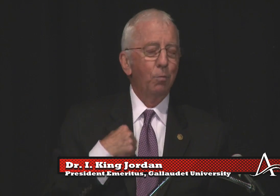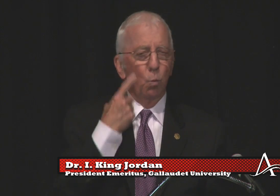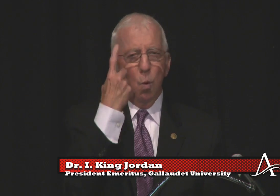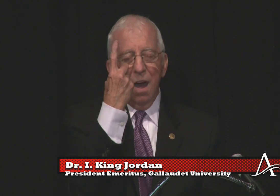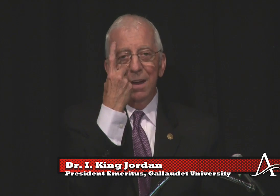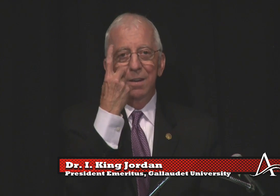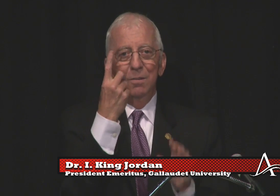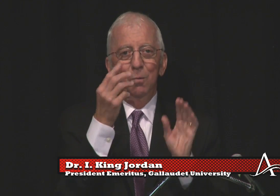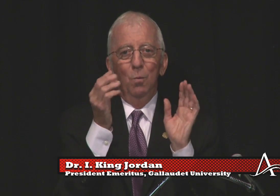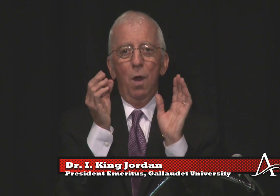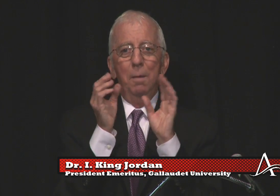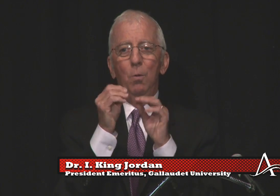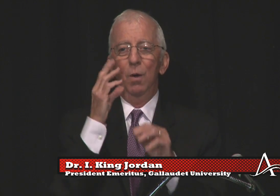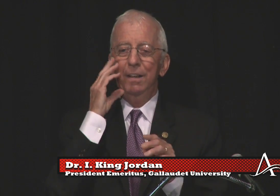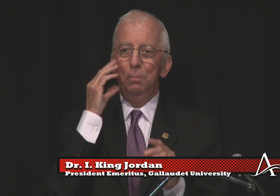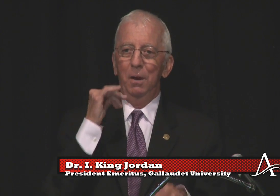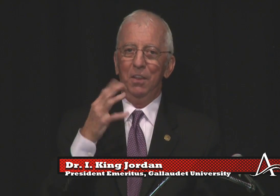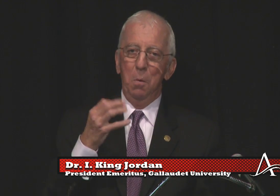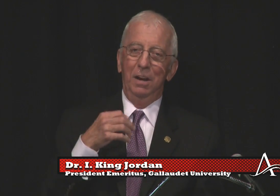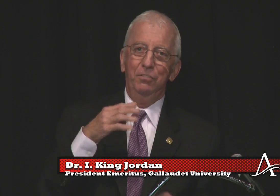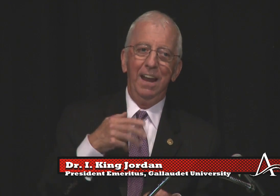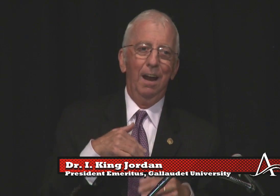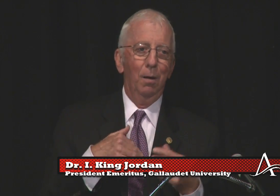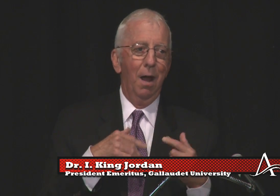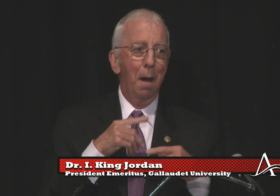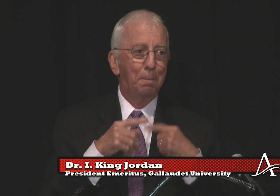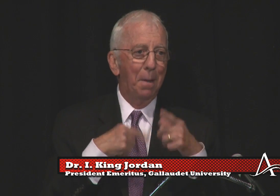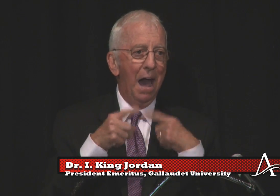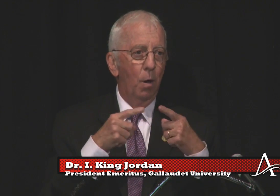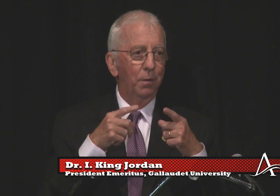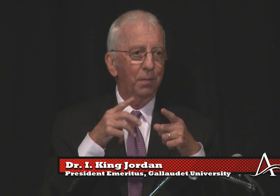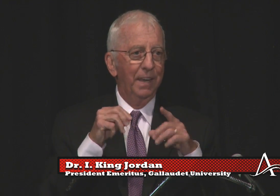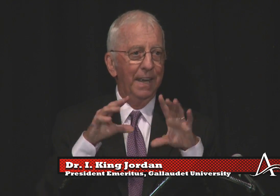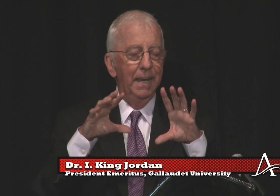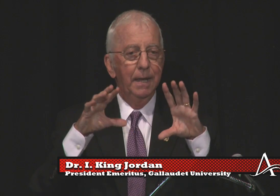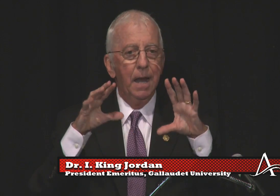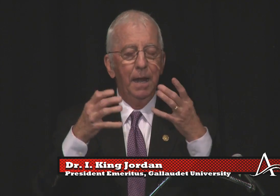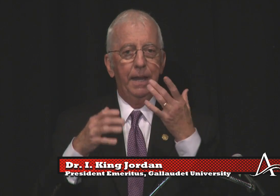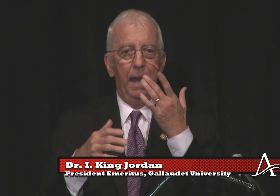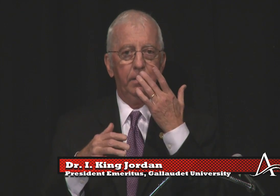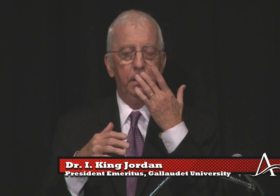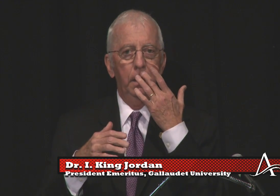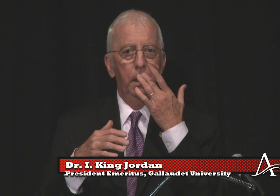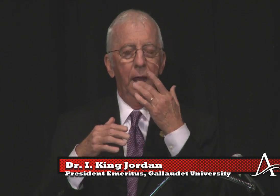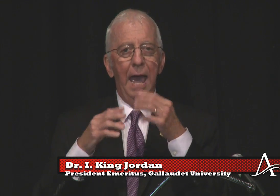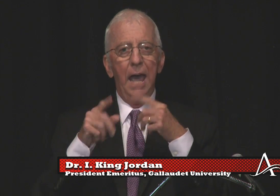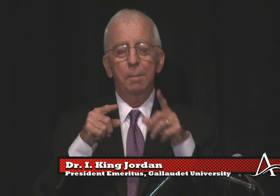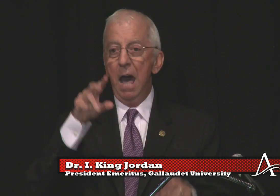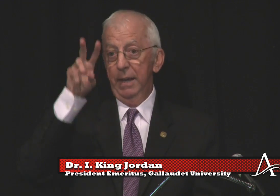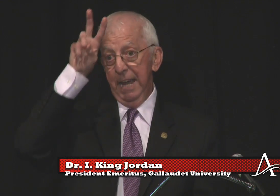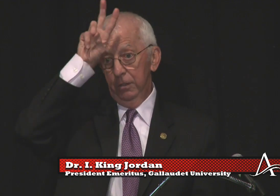I have one, one more experience I want to share about the context and about ignorance.